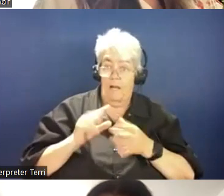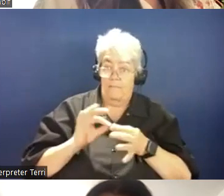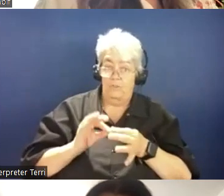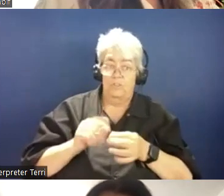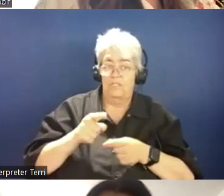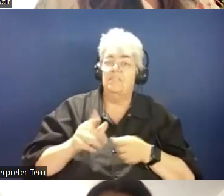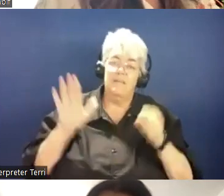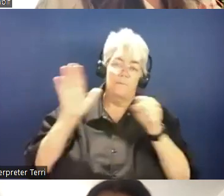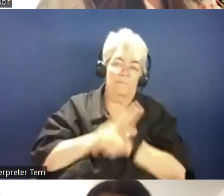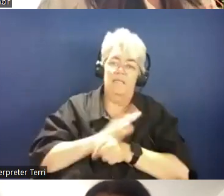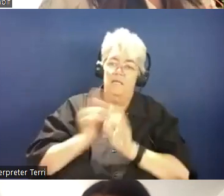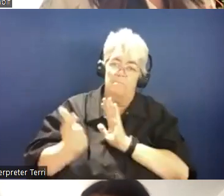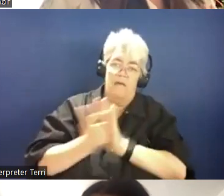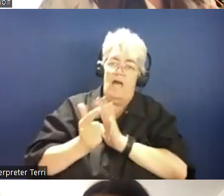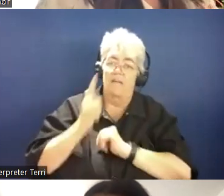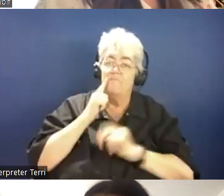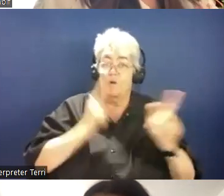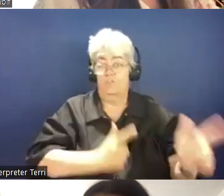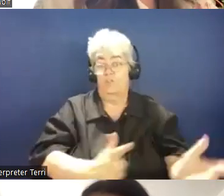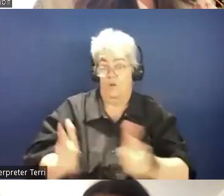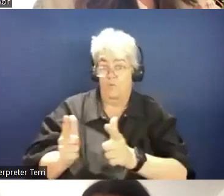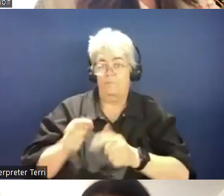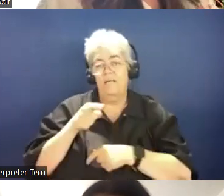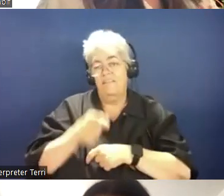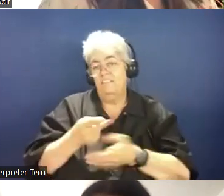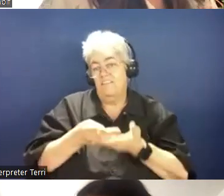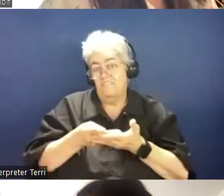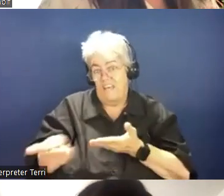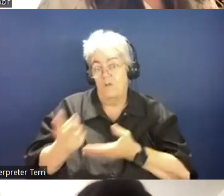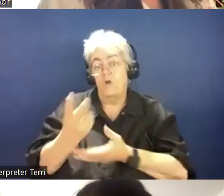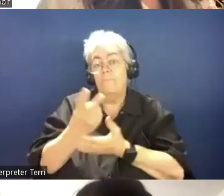on assault weapons. Unfortunately, this failed bi-partisanly in house judiciary.